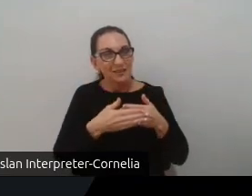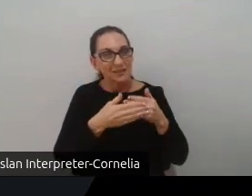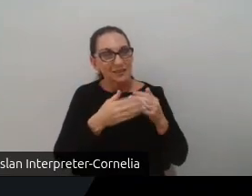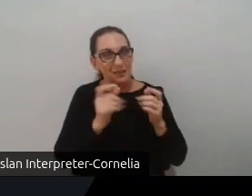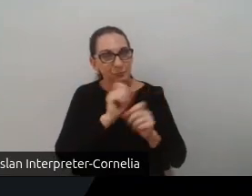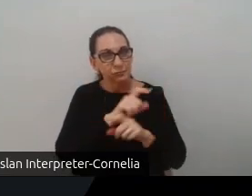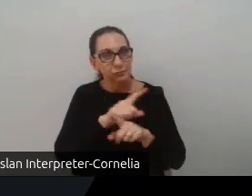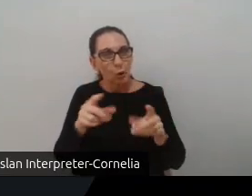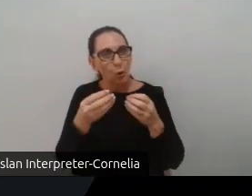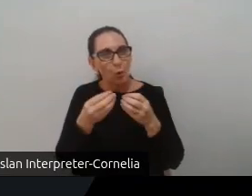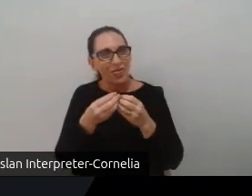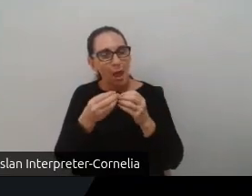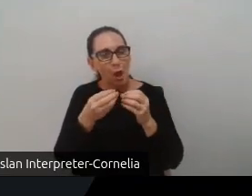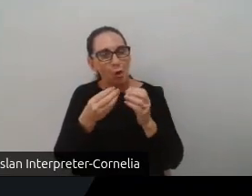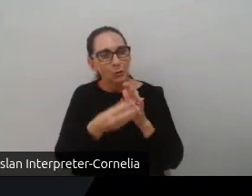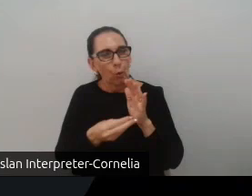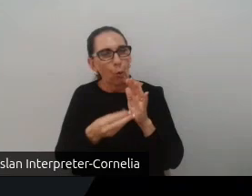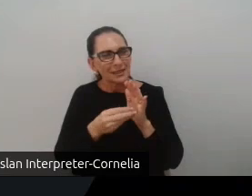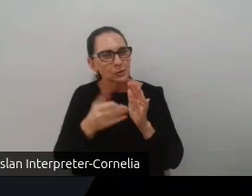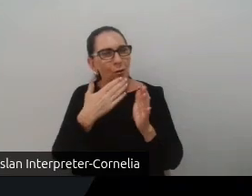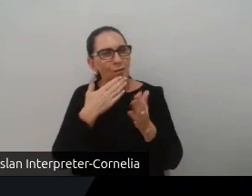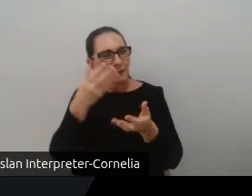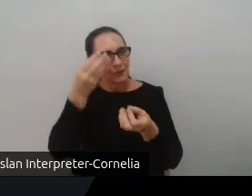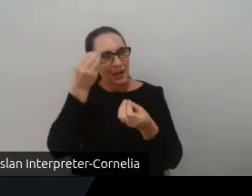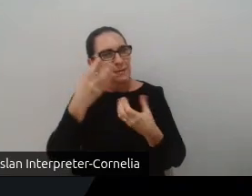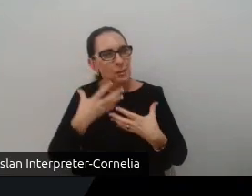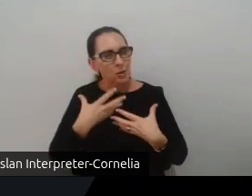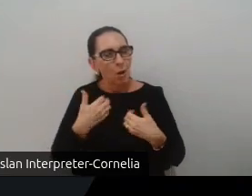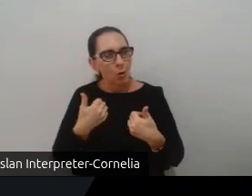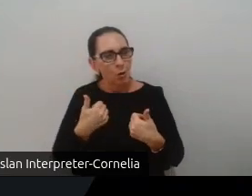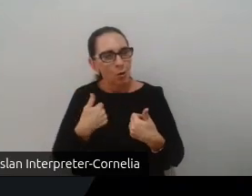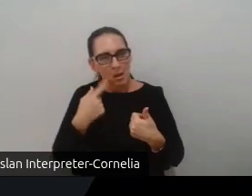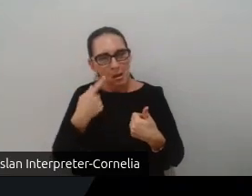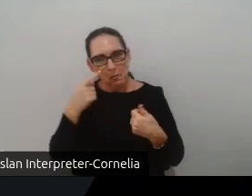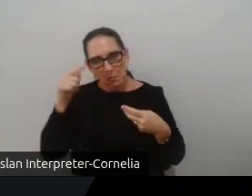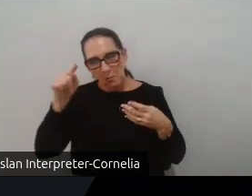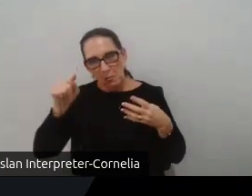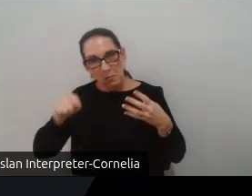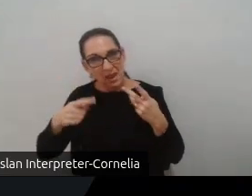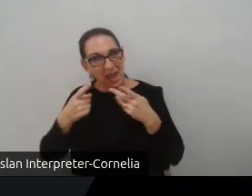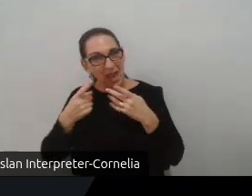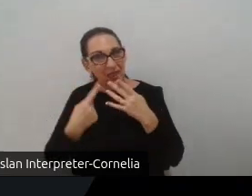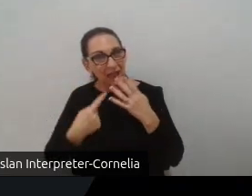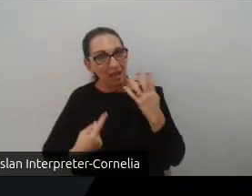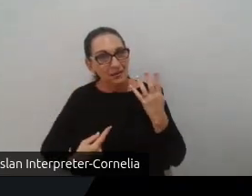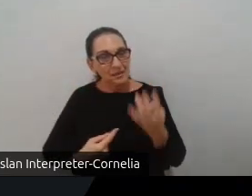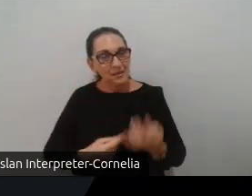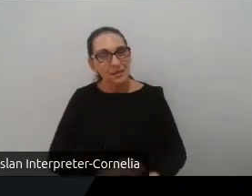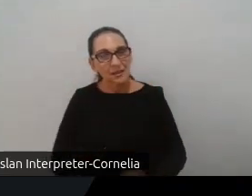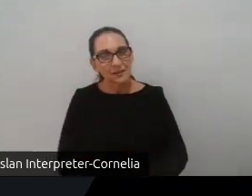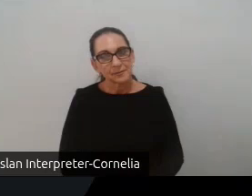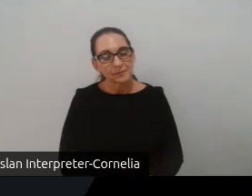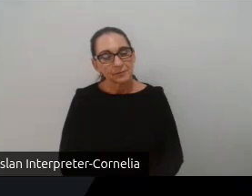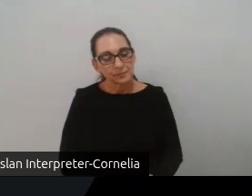you for letting us know about that. Um, I'll just see if anything else has come through. There's Oh,